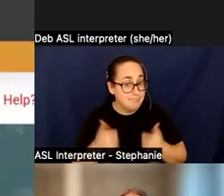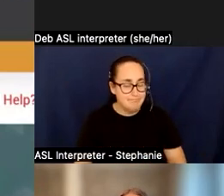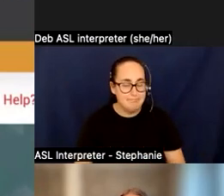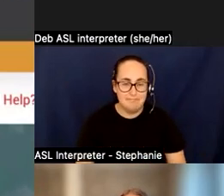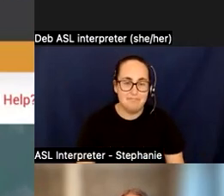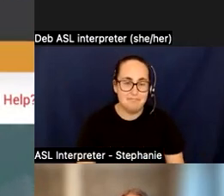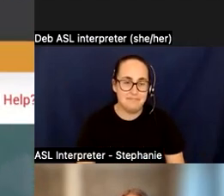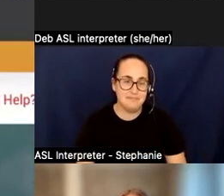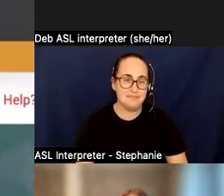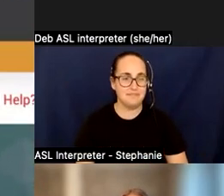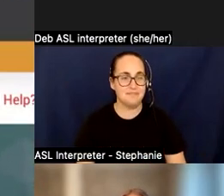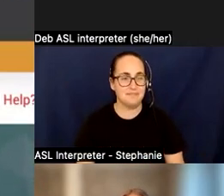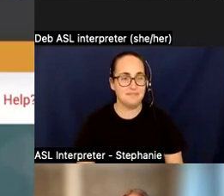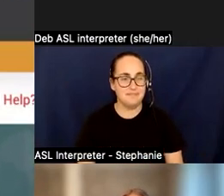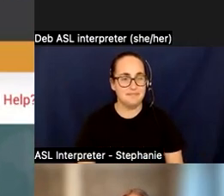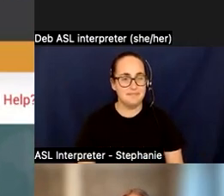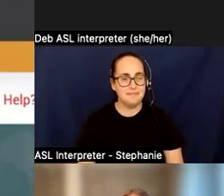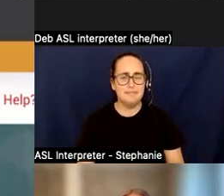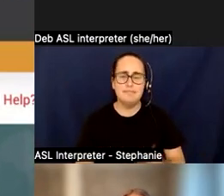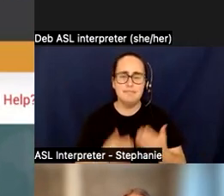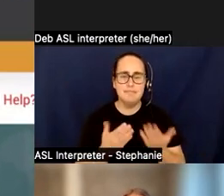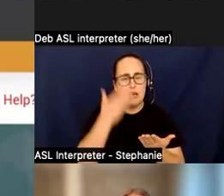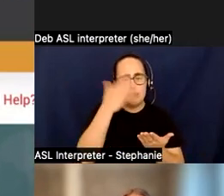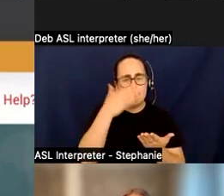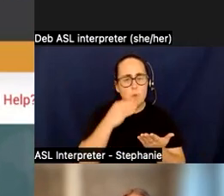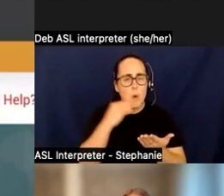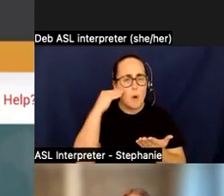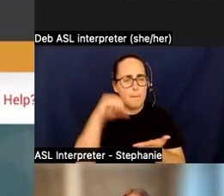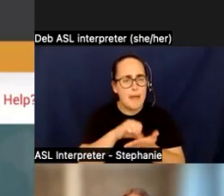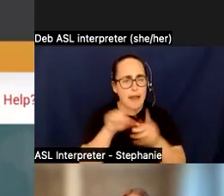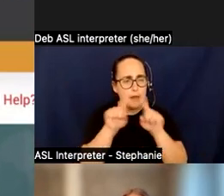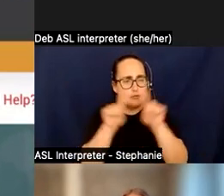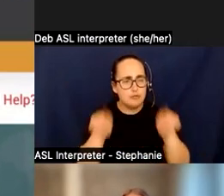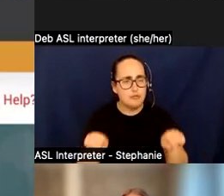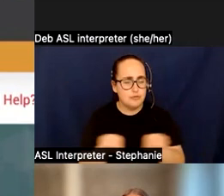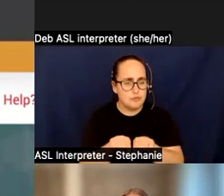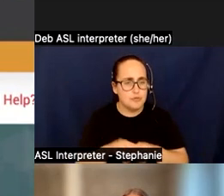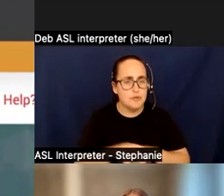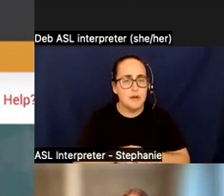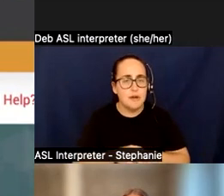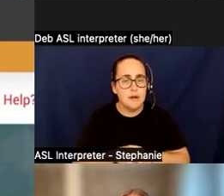On your home page here, you'll be able to see under, open opportunities, you should have at